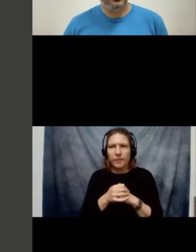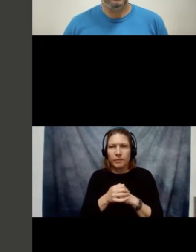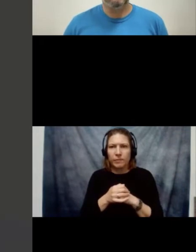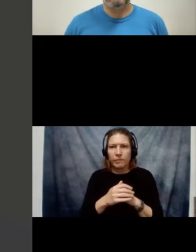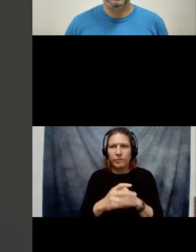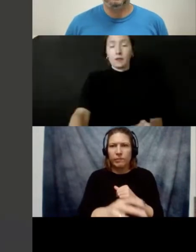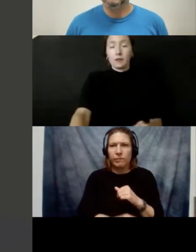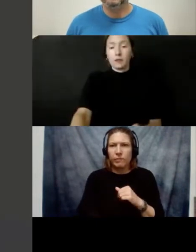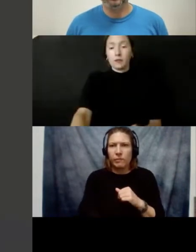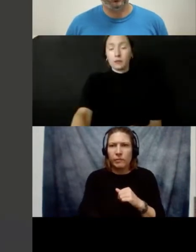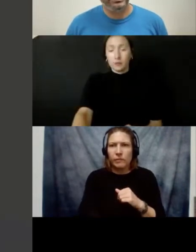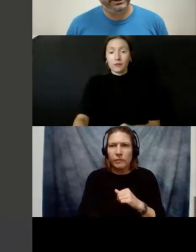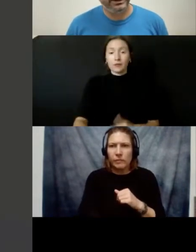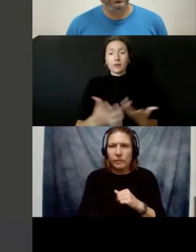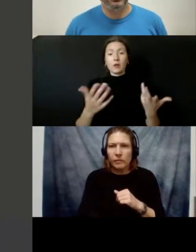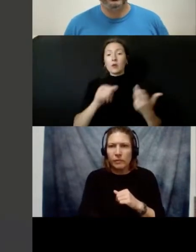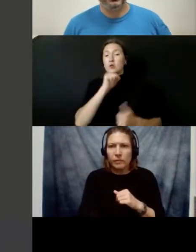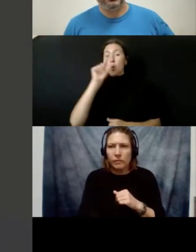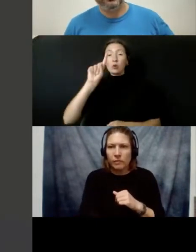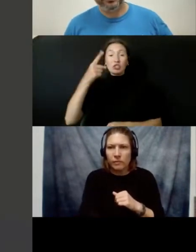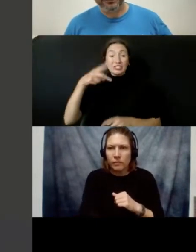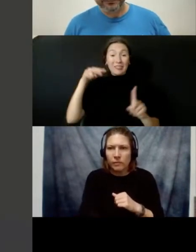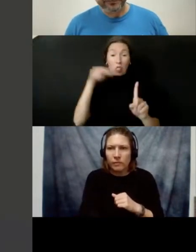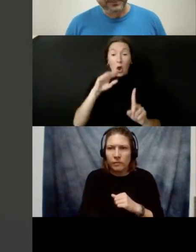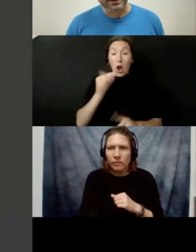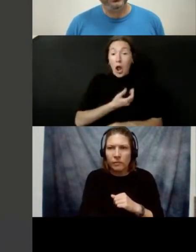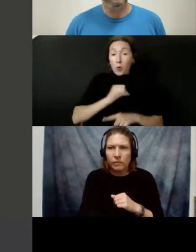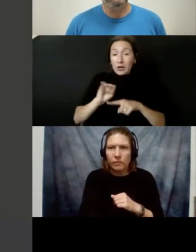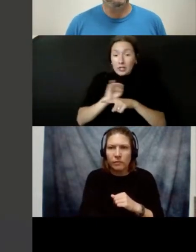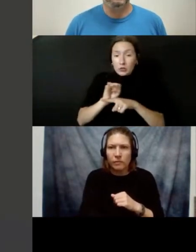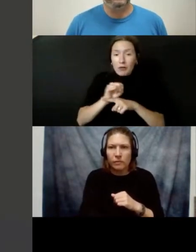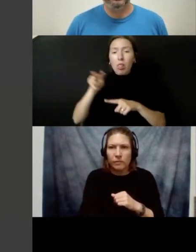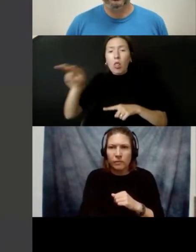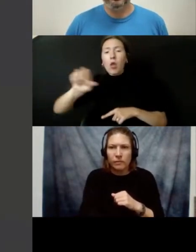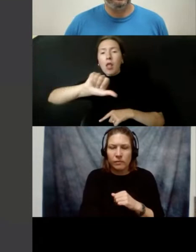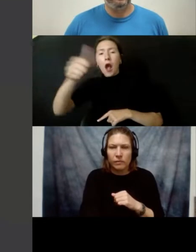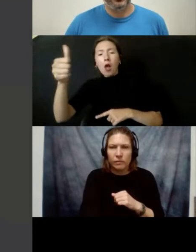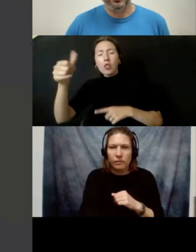to to people that are you know maybe even holding you back from doing what you want to do